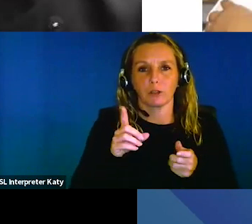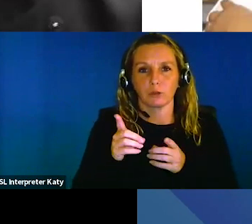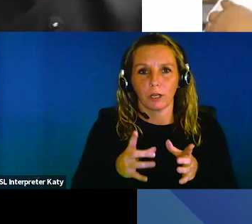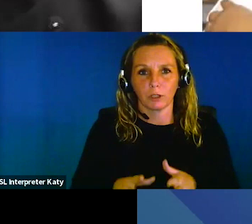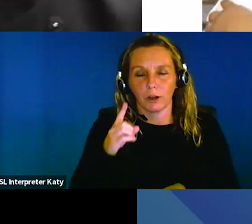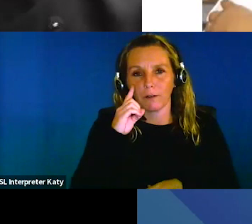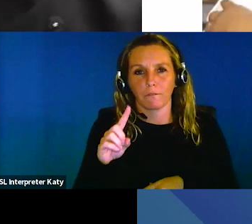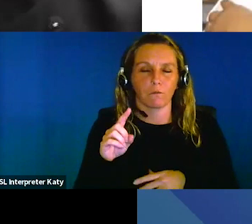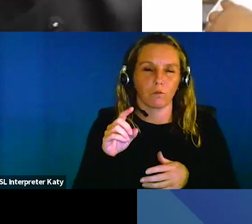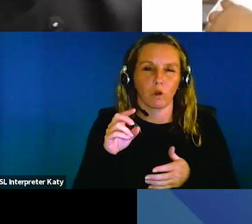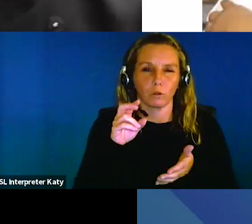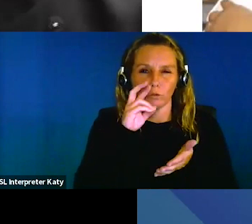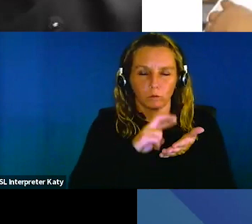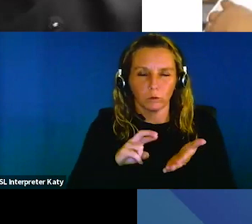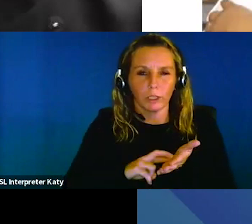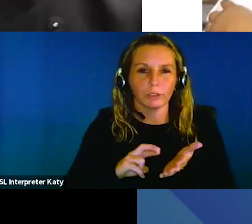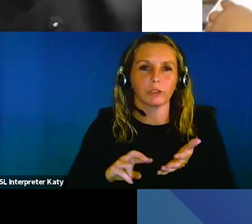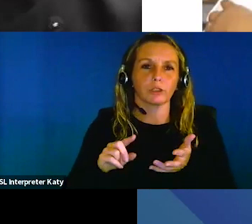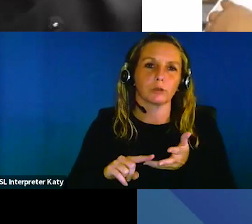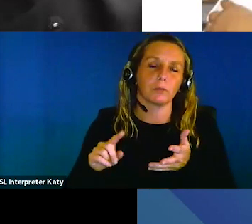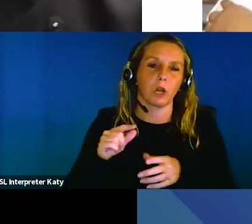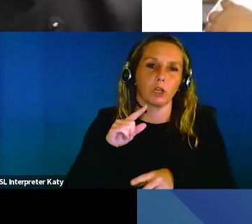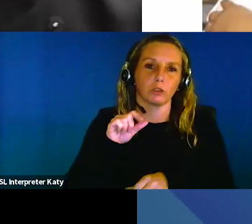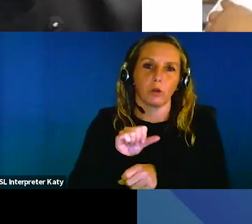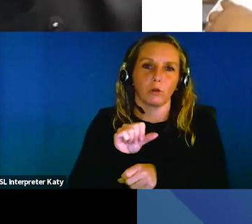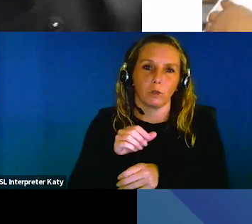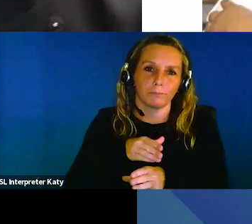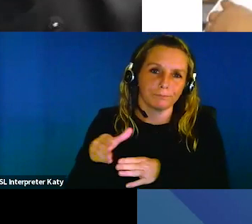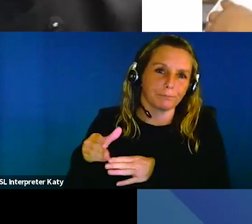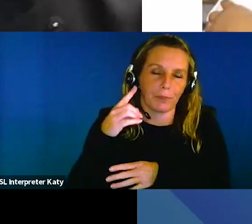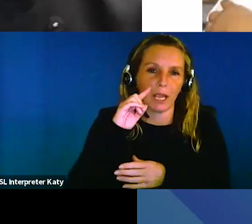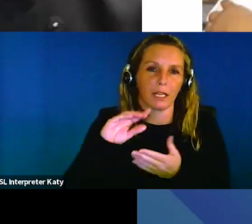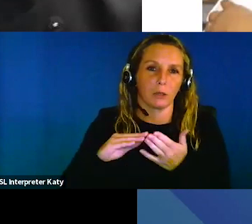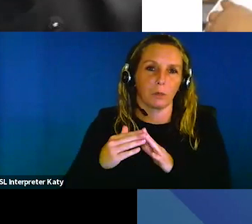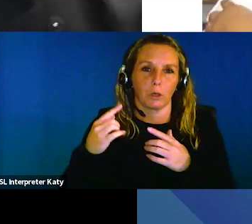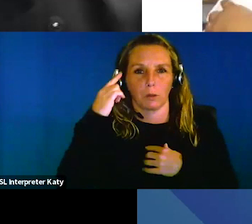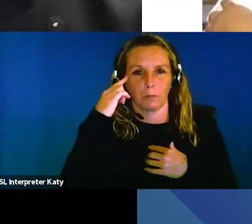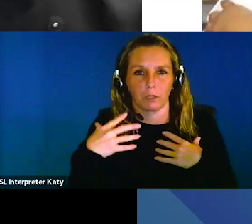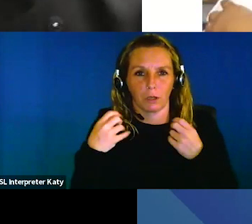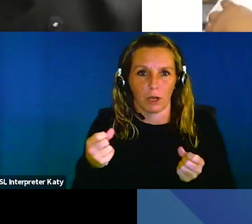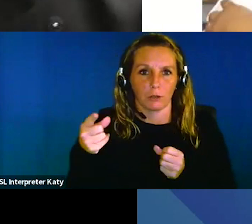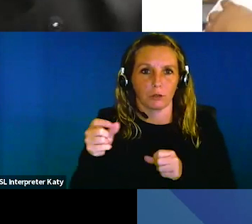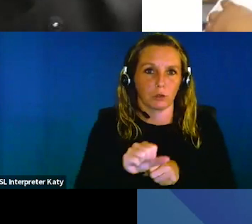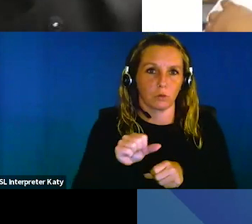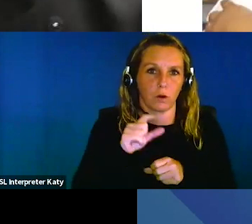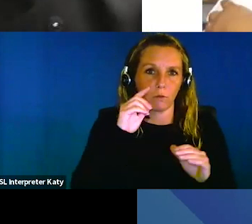and a clinical practitioner in community mental health. Mark has led efforts to advance equity and eliminate disparities